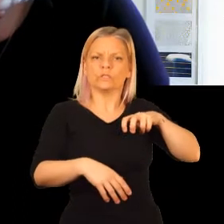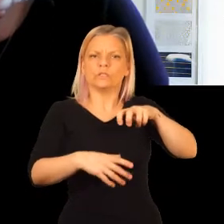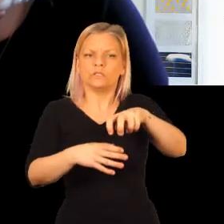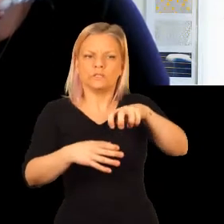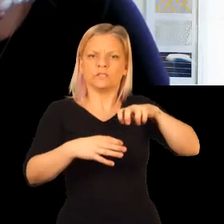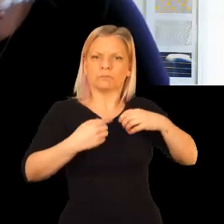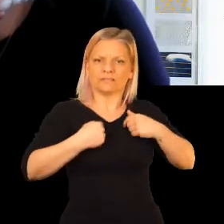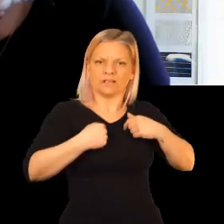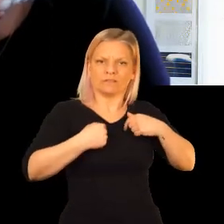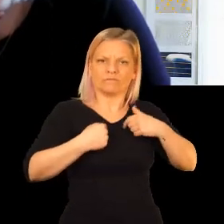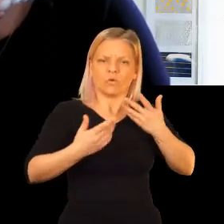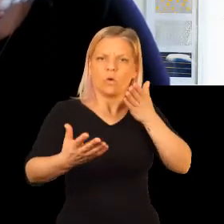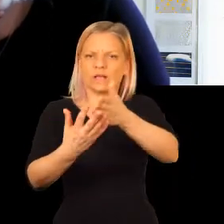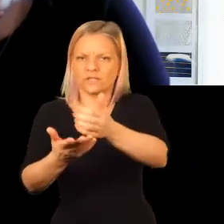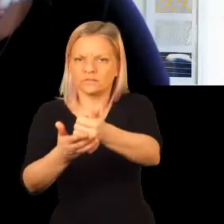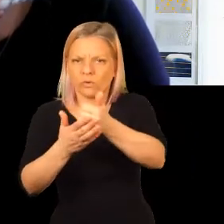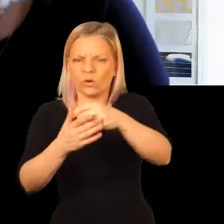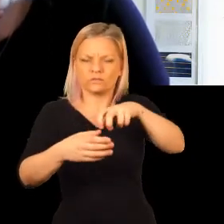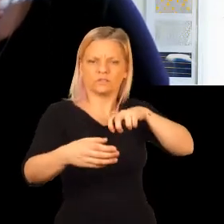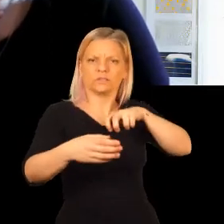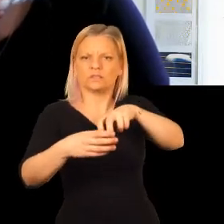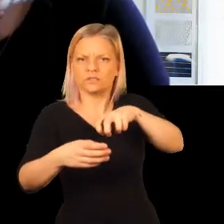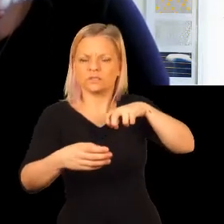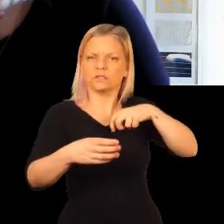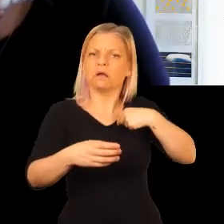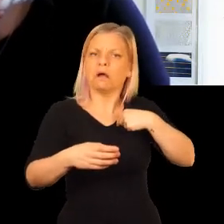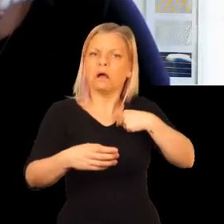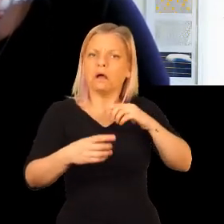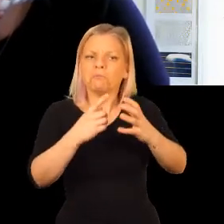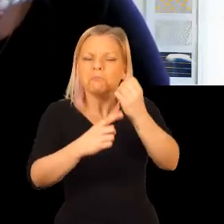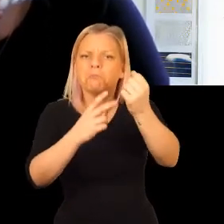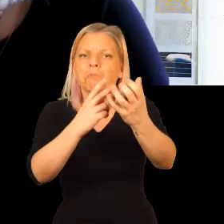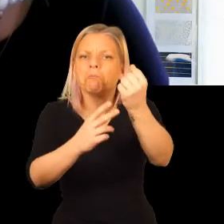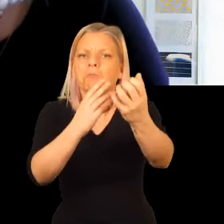into it and i've had to go to a group myself or access some supports and i've always found it